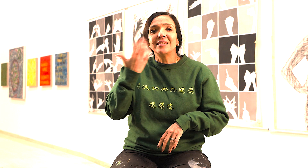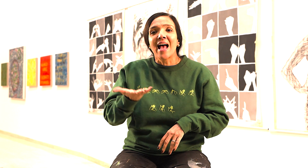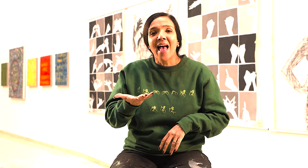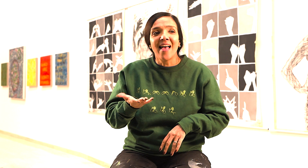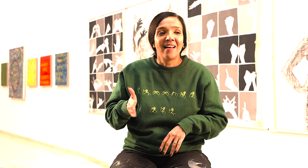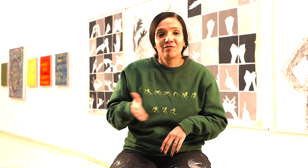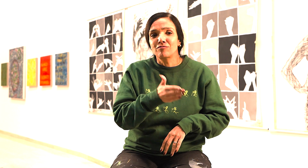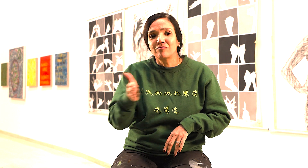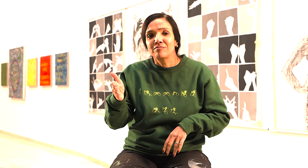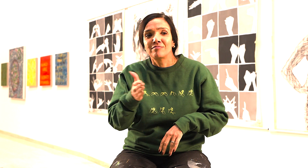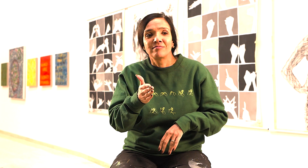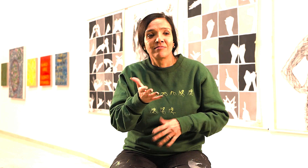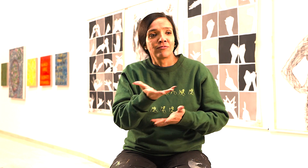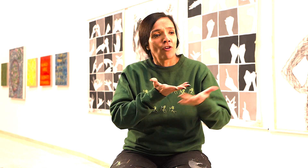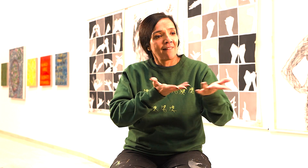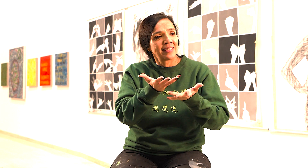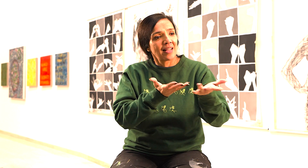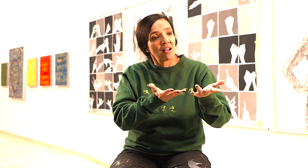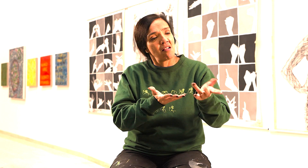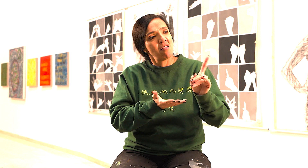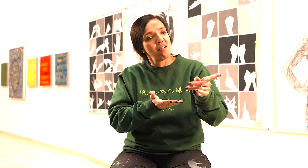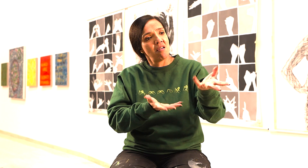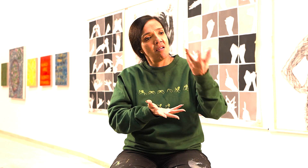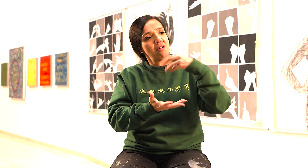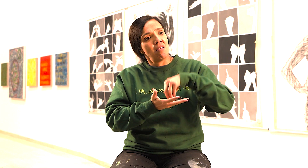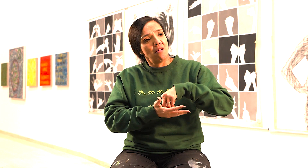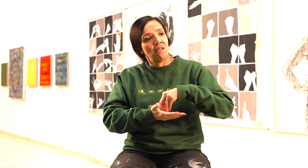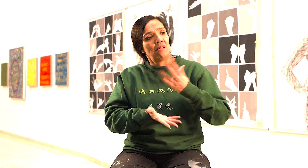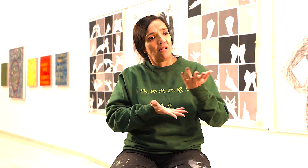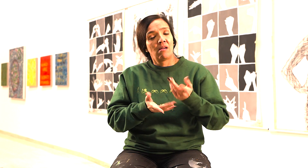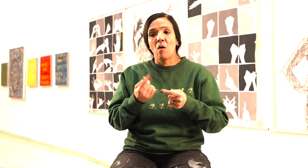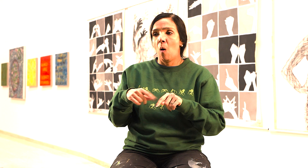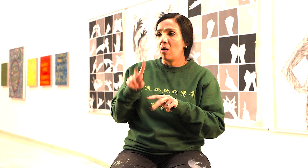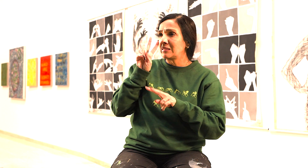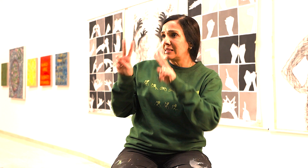from everyday journeys, conversations I may have, information I've taken on board,